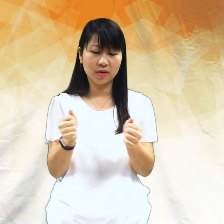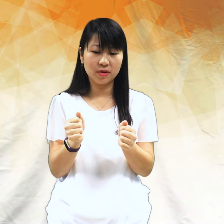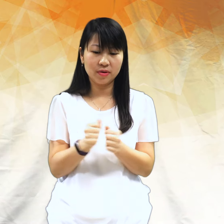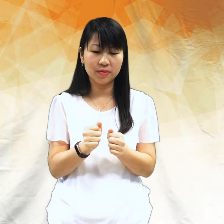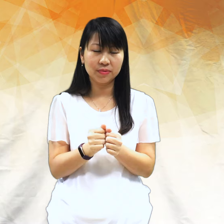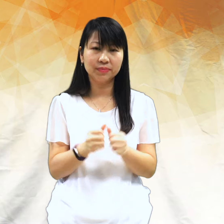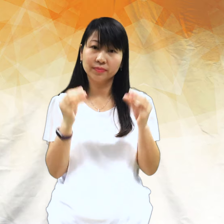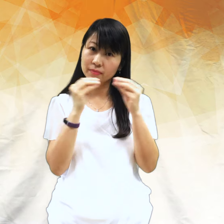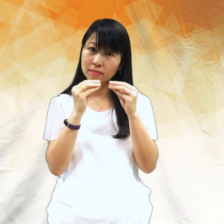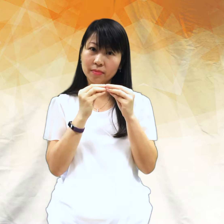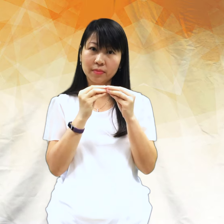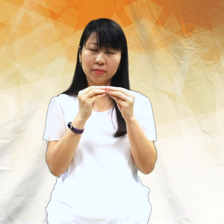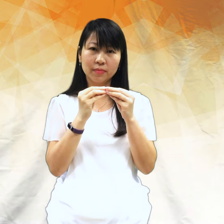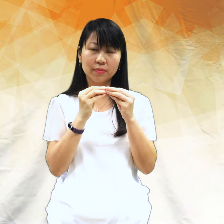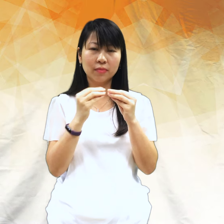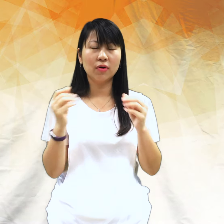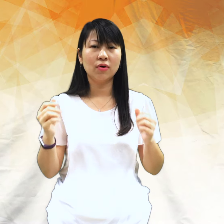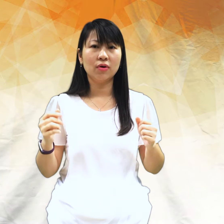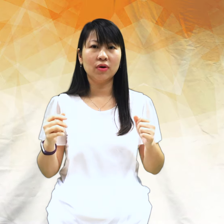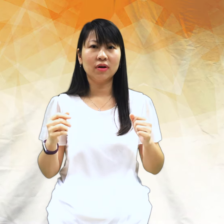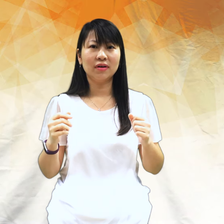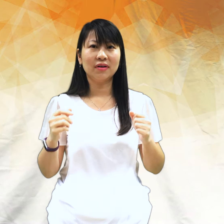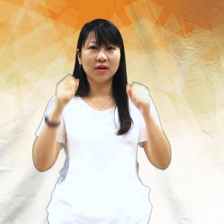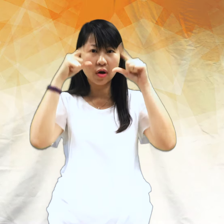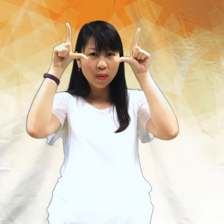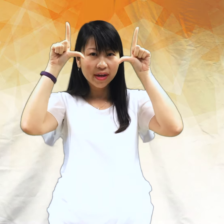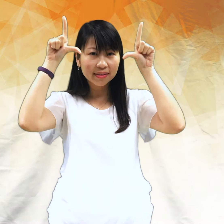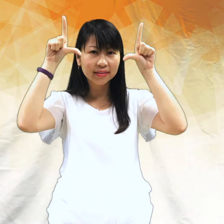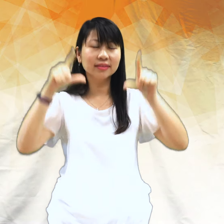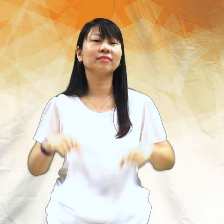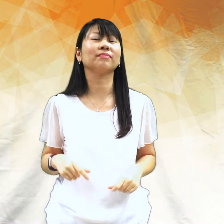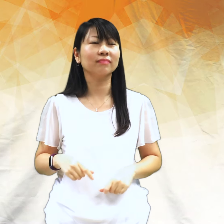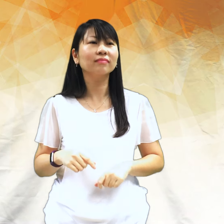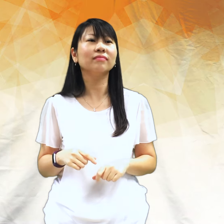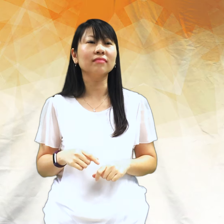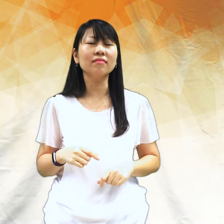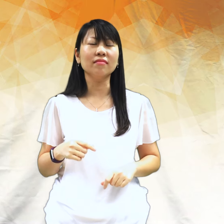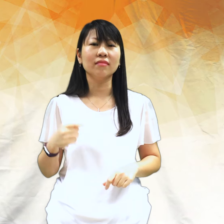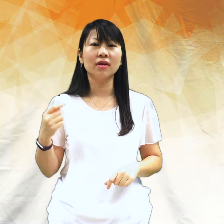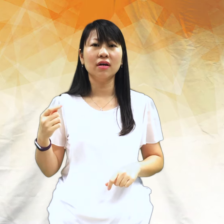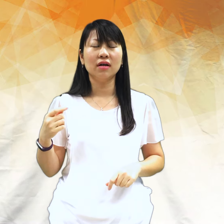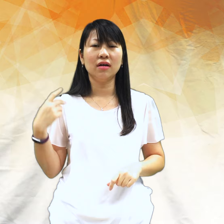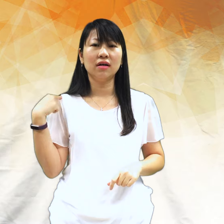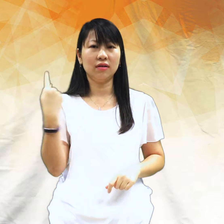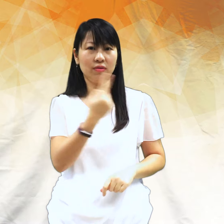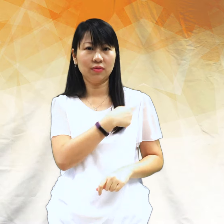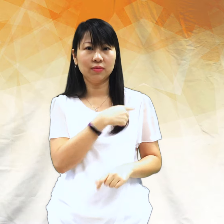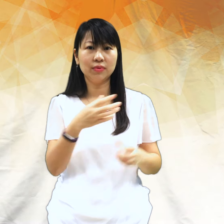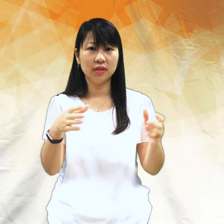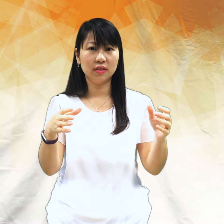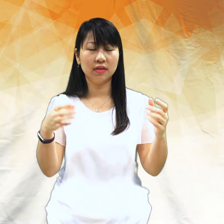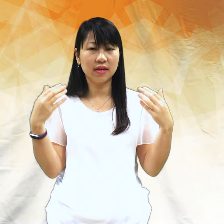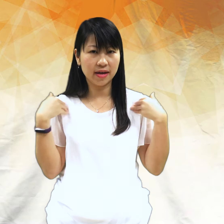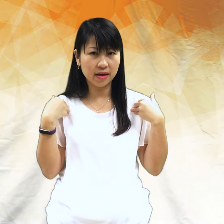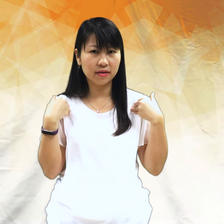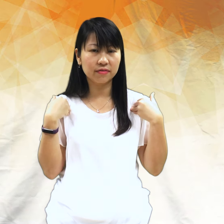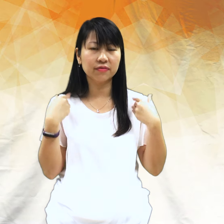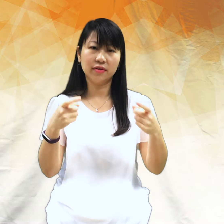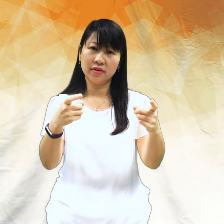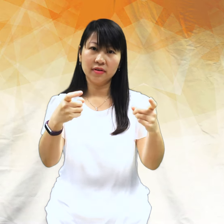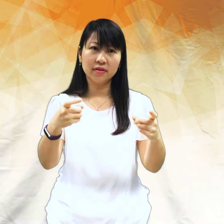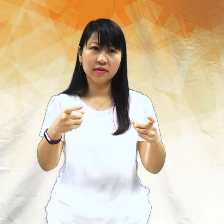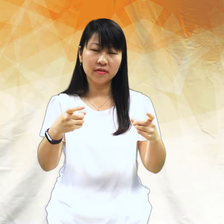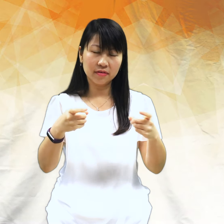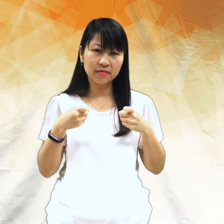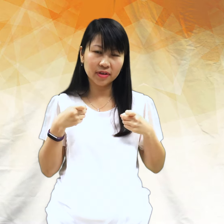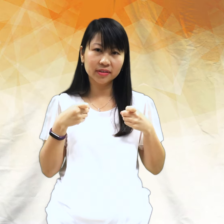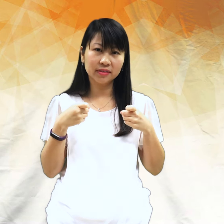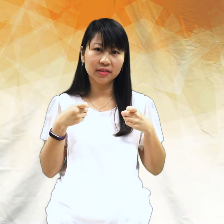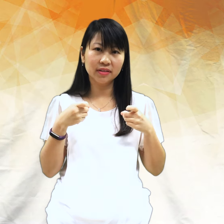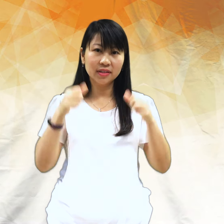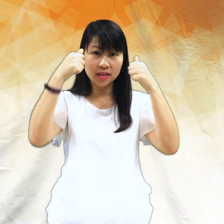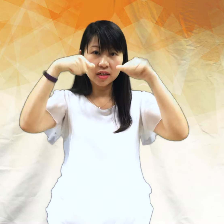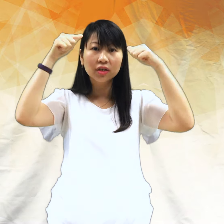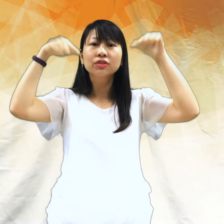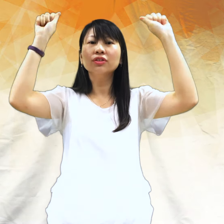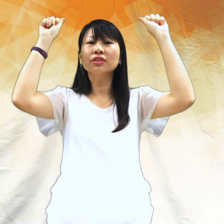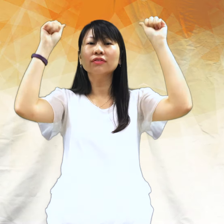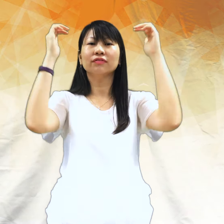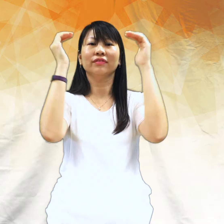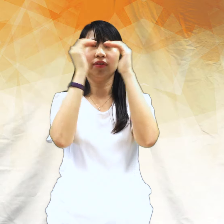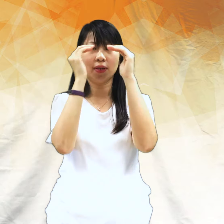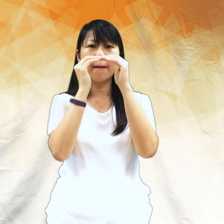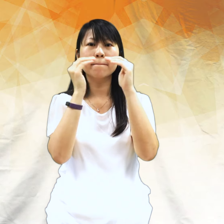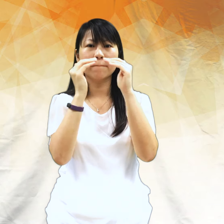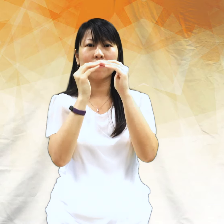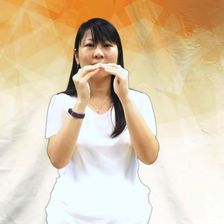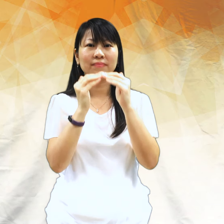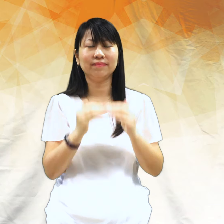With more awareness, we have fast achieved equality.